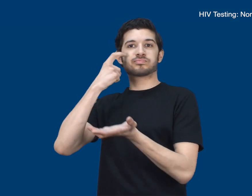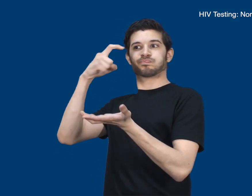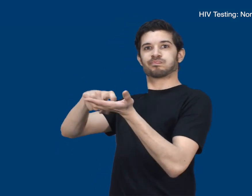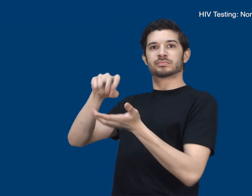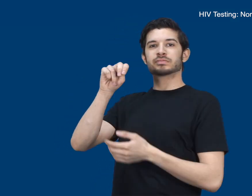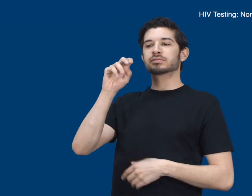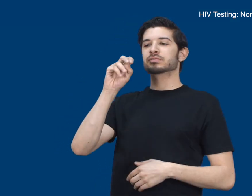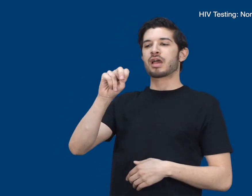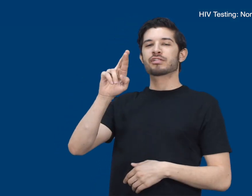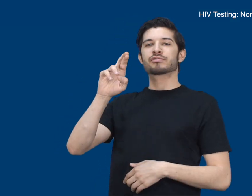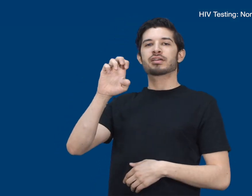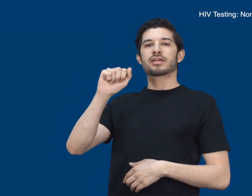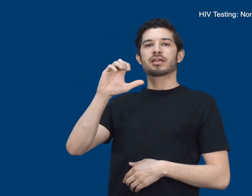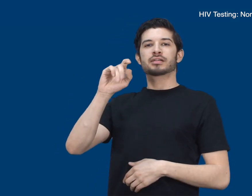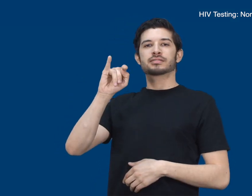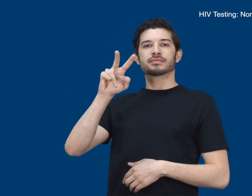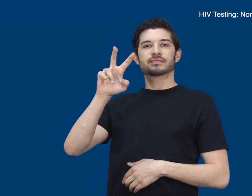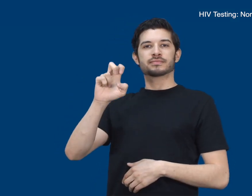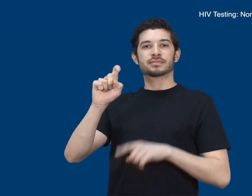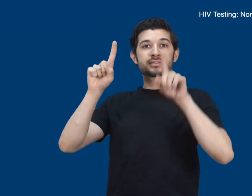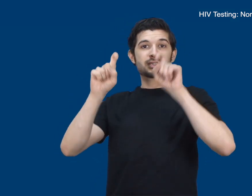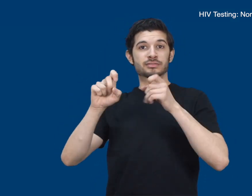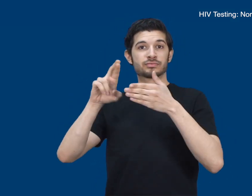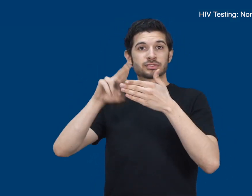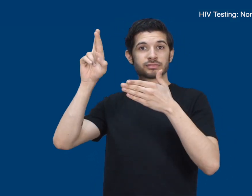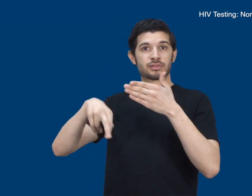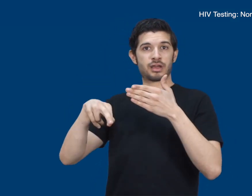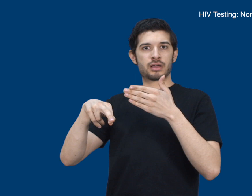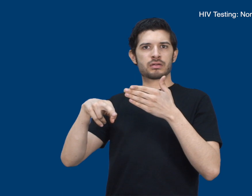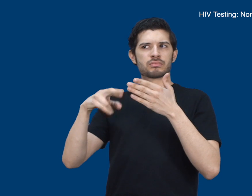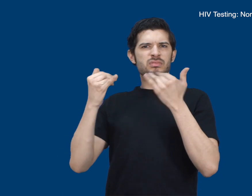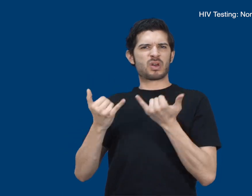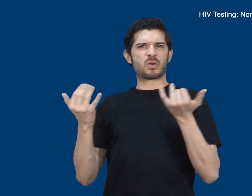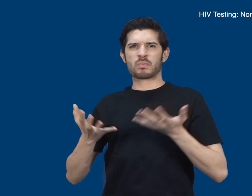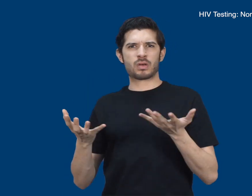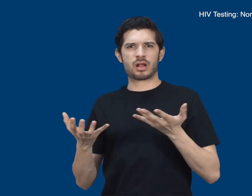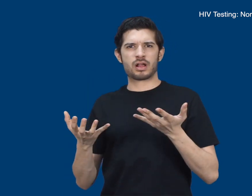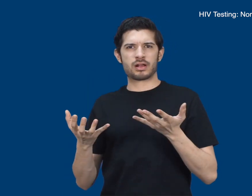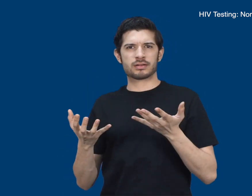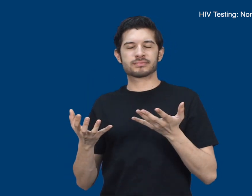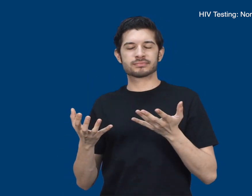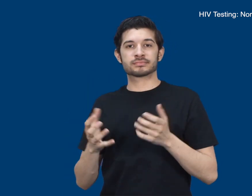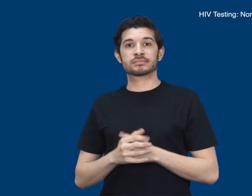What does a non-reactive test result mean and what do I do next?